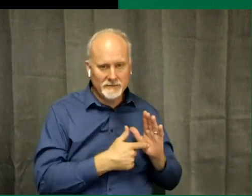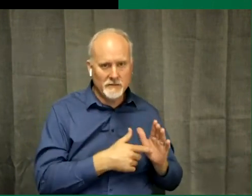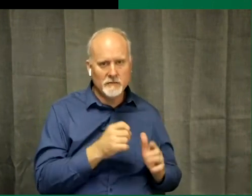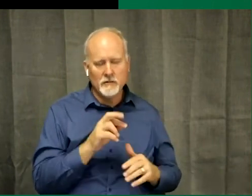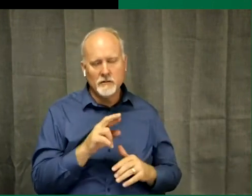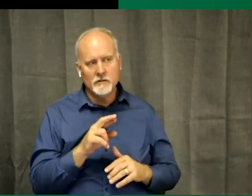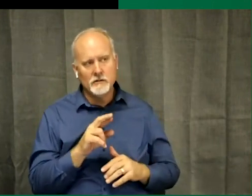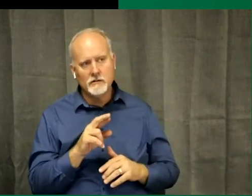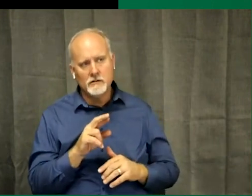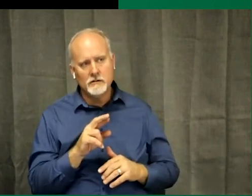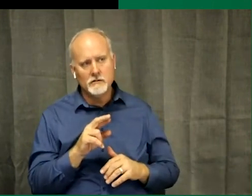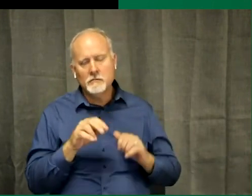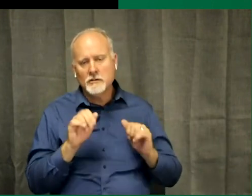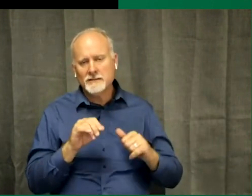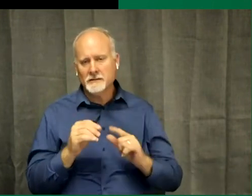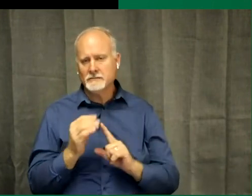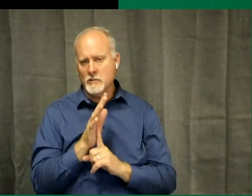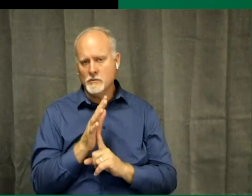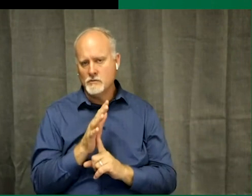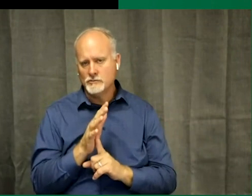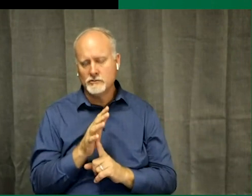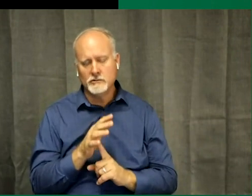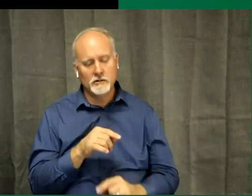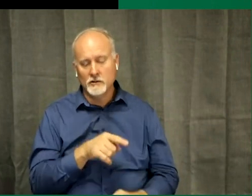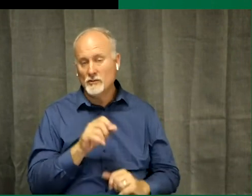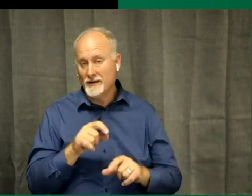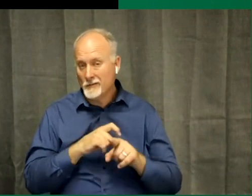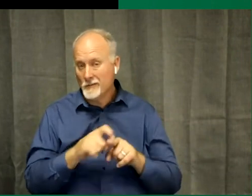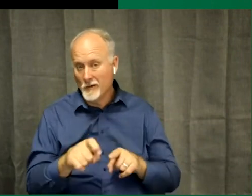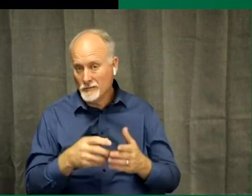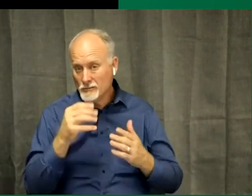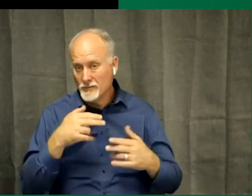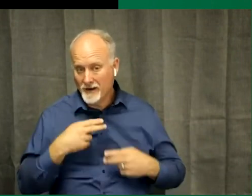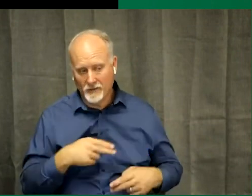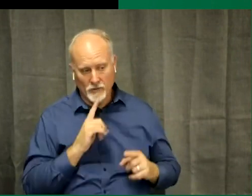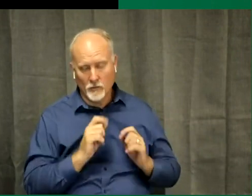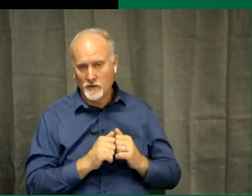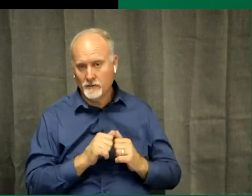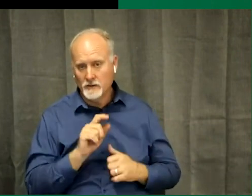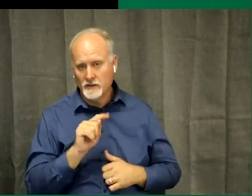a potential exposure you can call student health and speak to a triage nurse portal message it